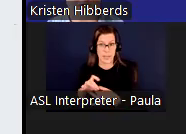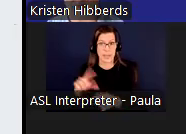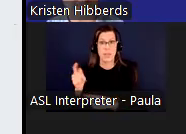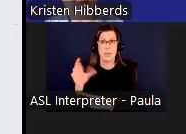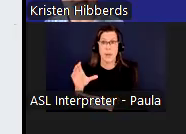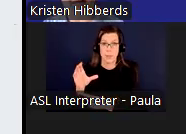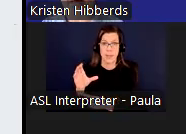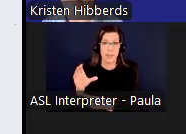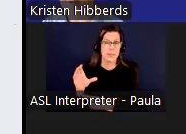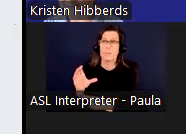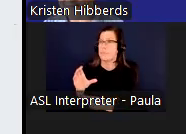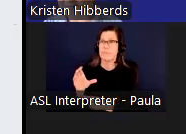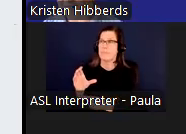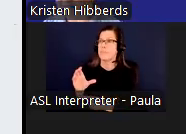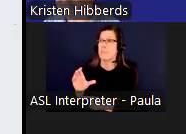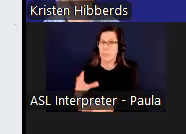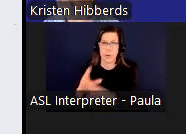state or Protective Services.